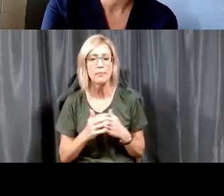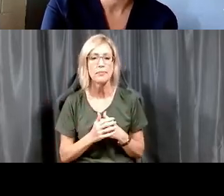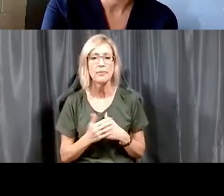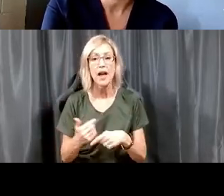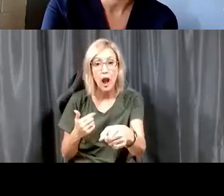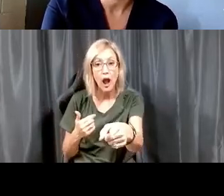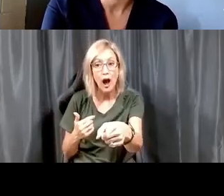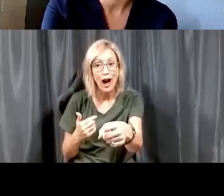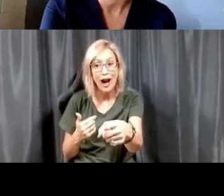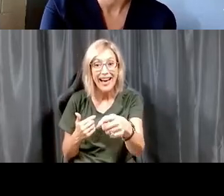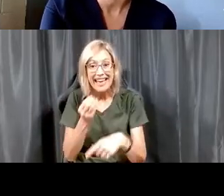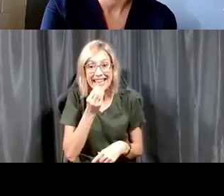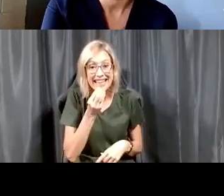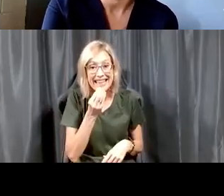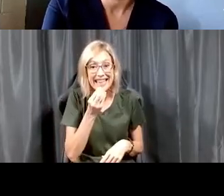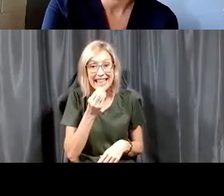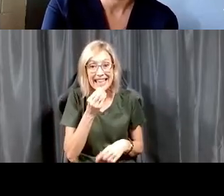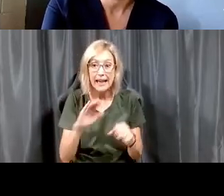guys eating whole strawberries . They're so little.